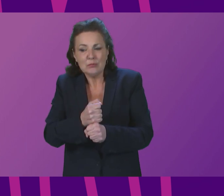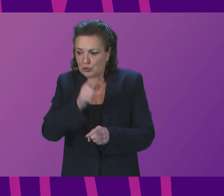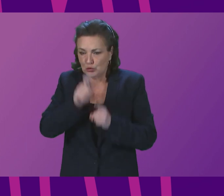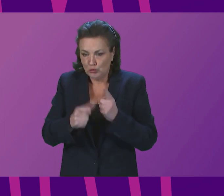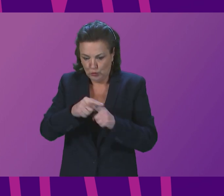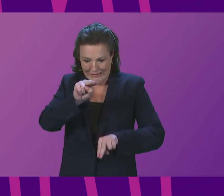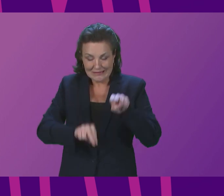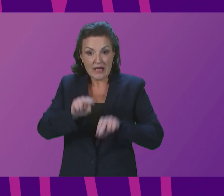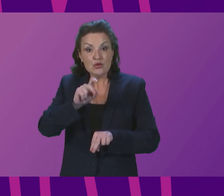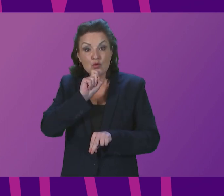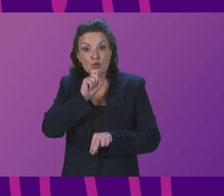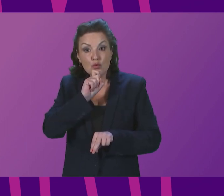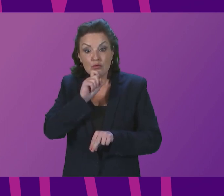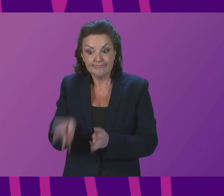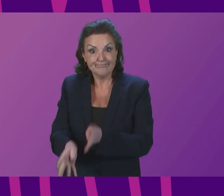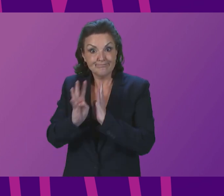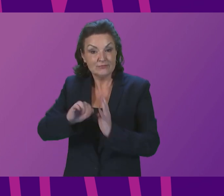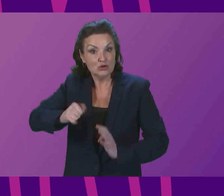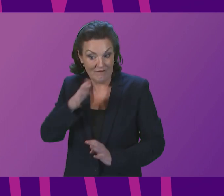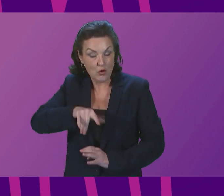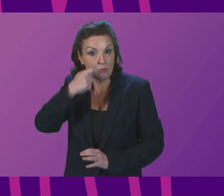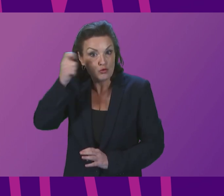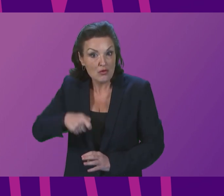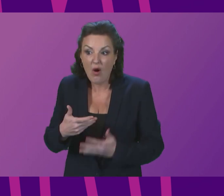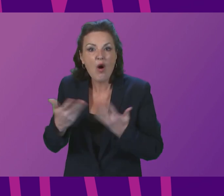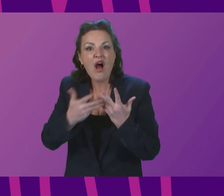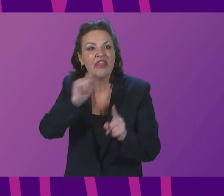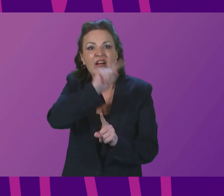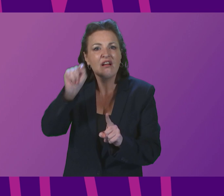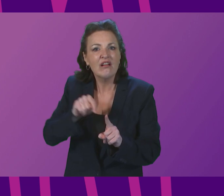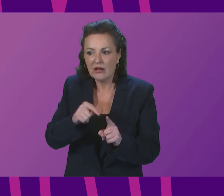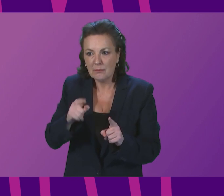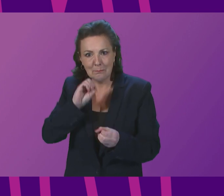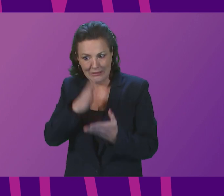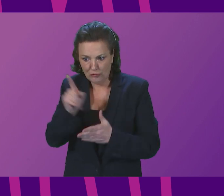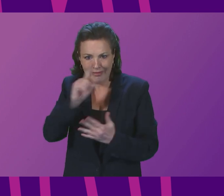in Scotland from Ukraine, or indeed elsewhere, to access all the services and entitlements